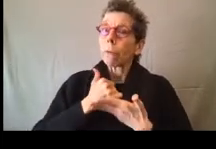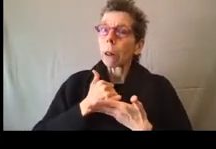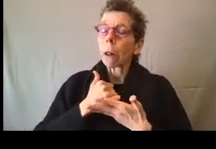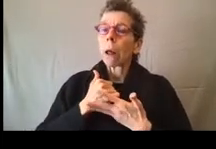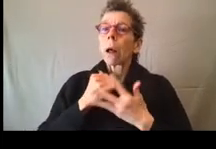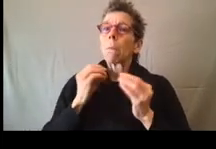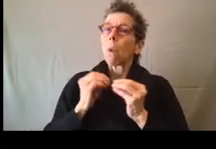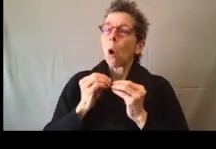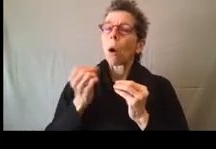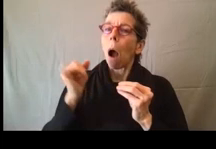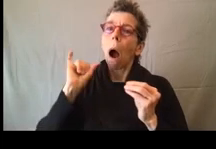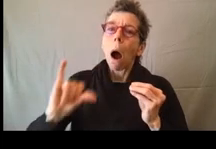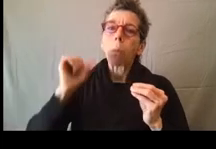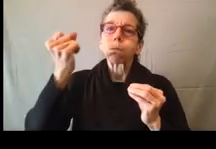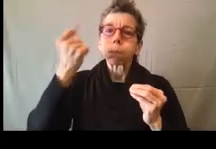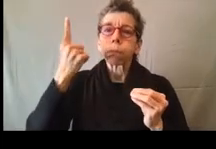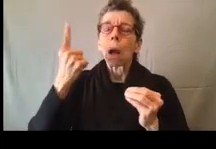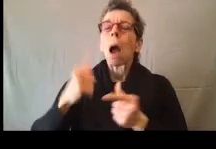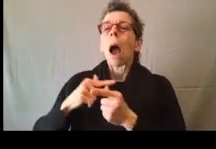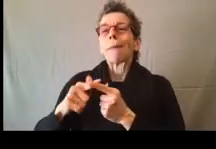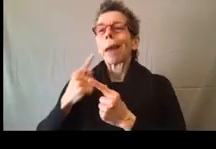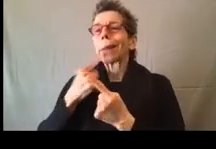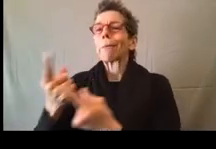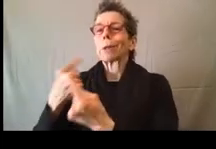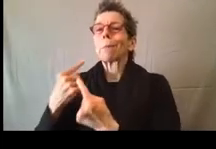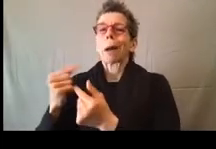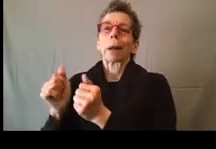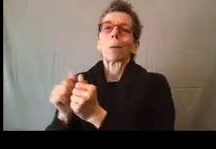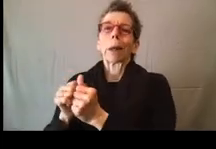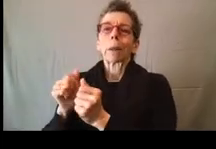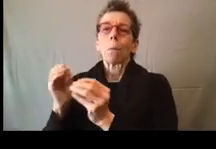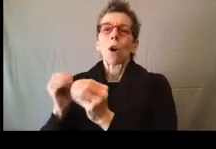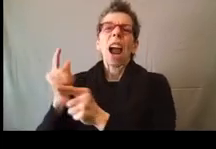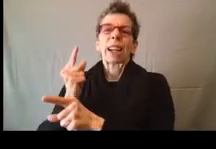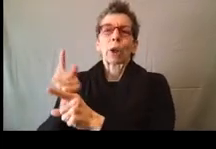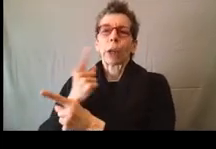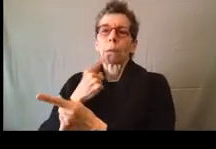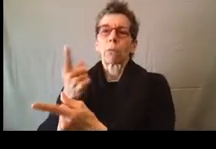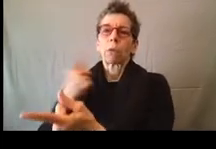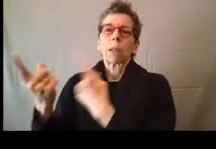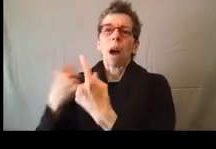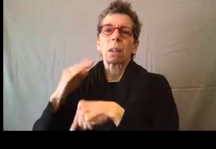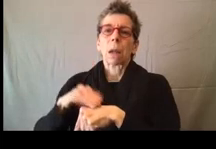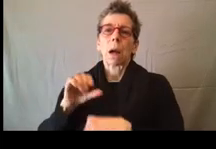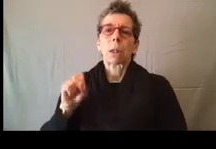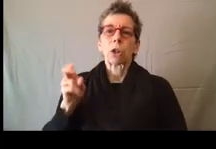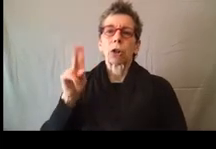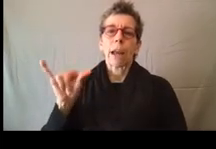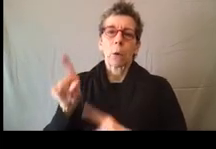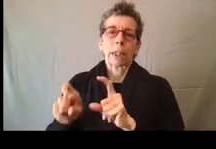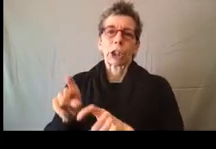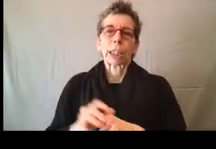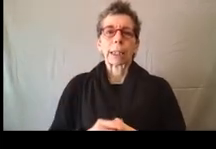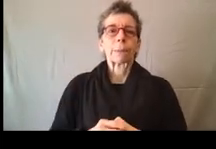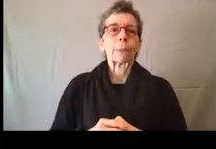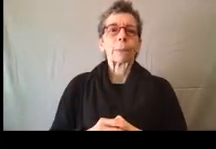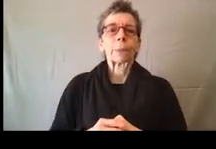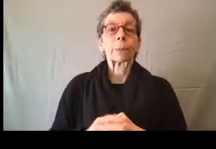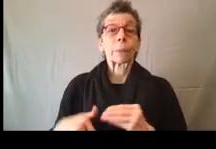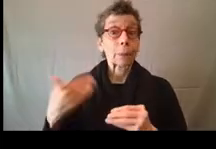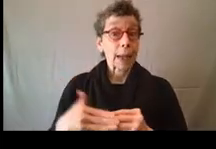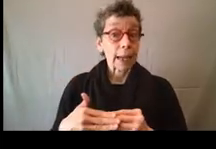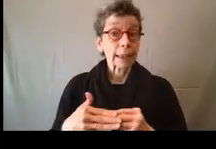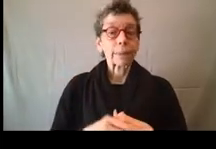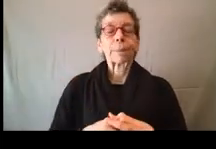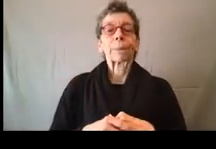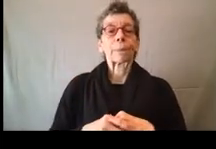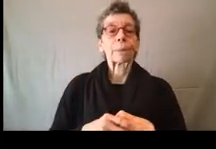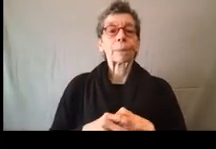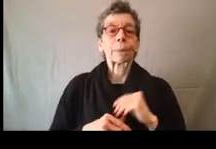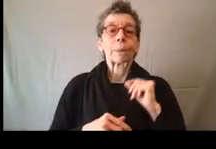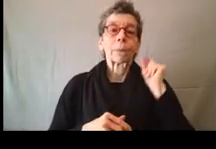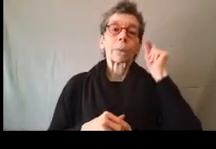forward to respond to survey questions. Thank you next slide, please. In our study we also